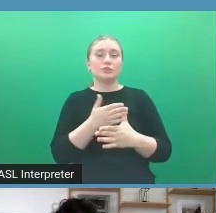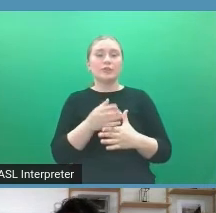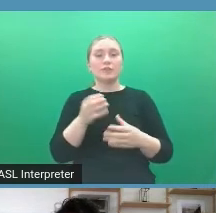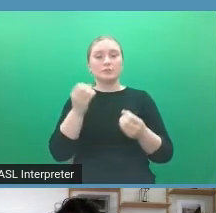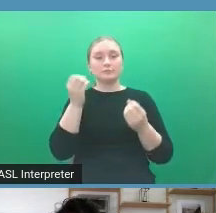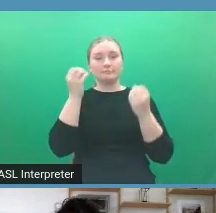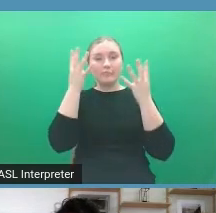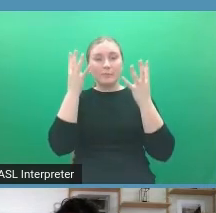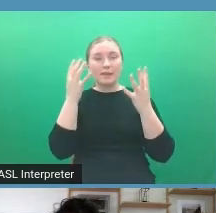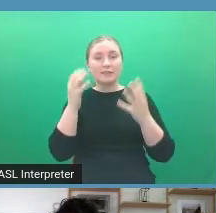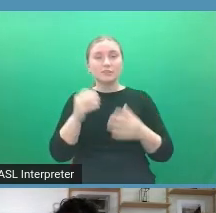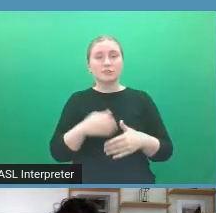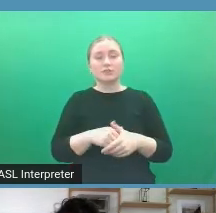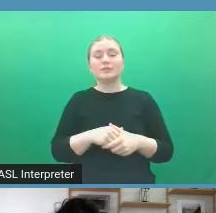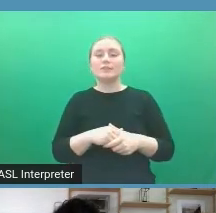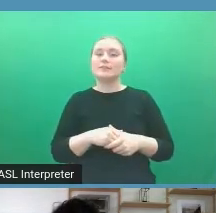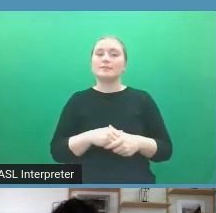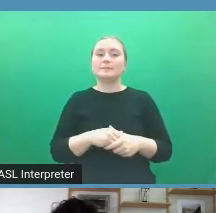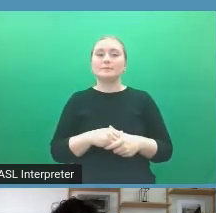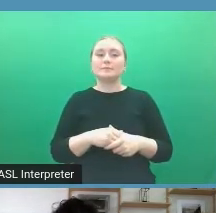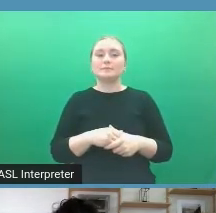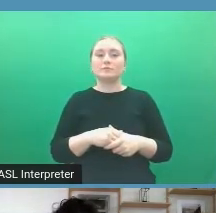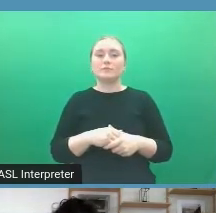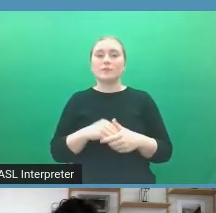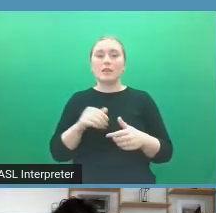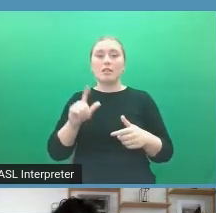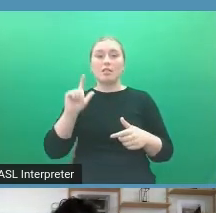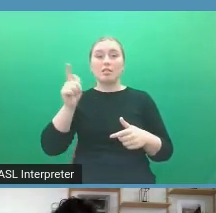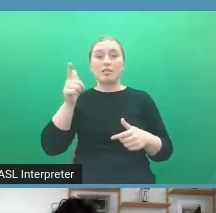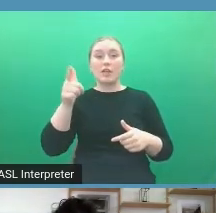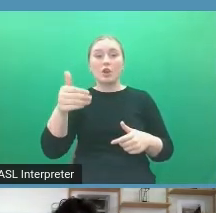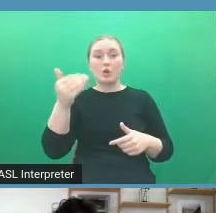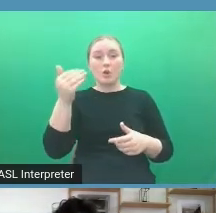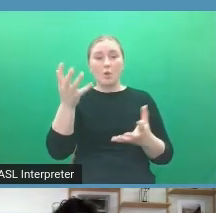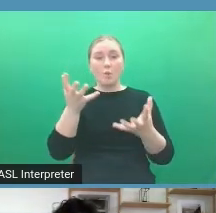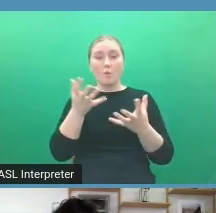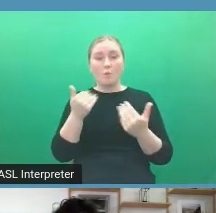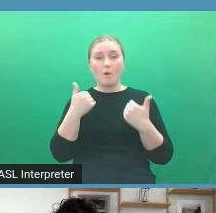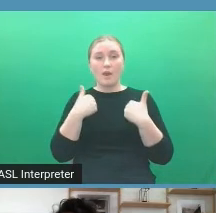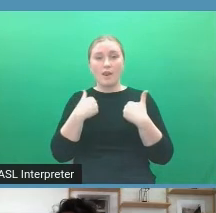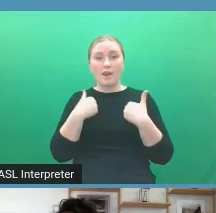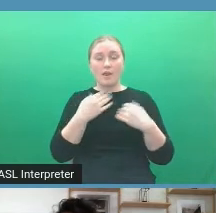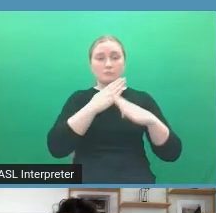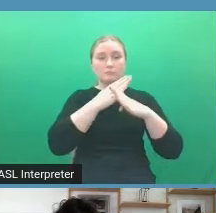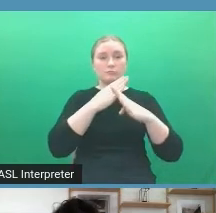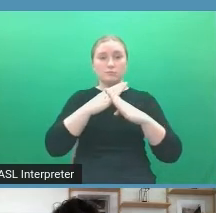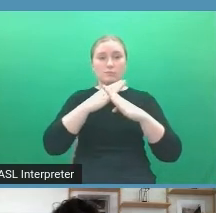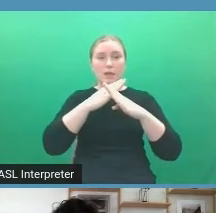in general, and know that further down the line we want to have as few barriers as possible not